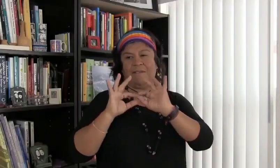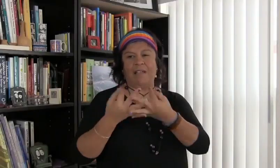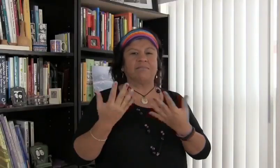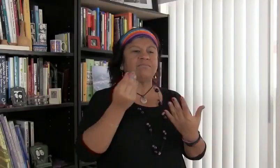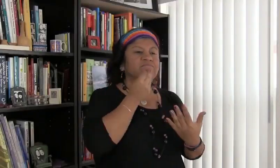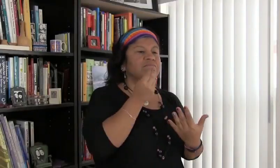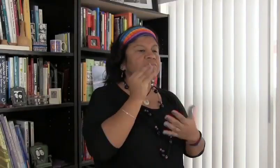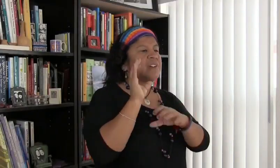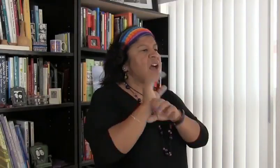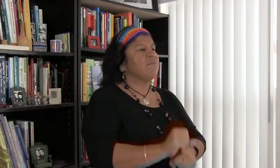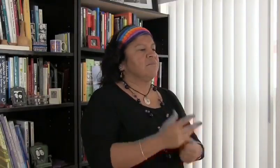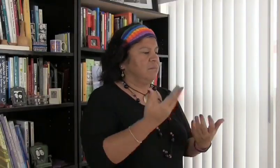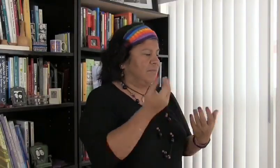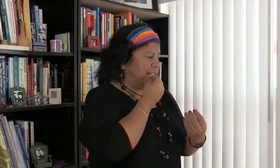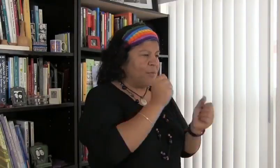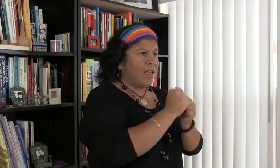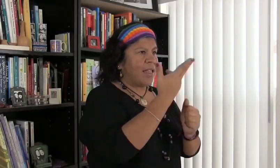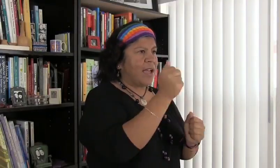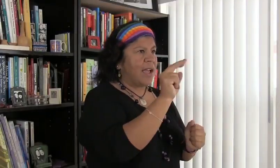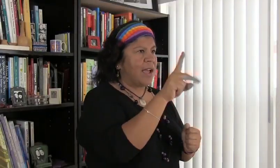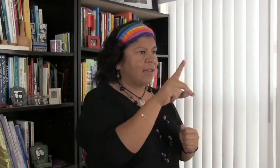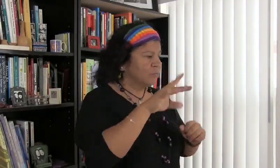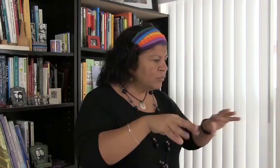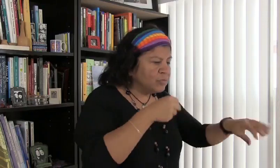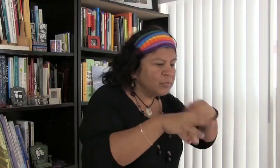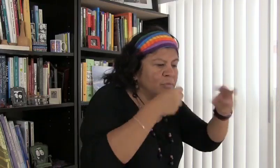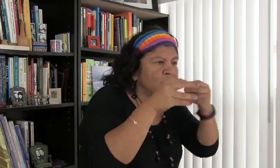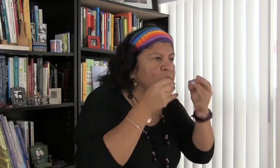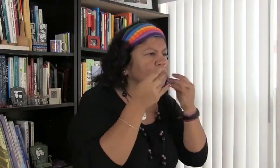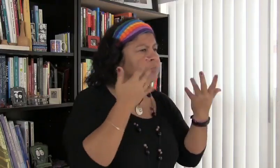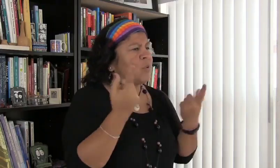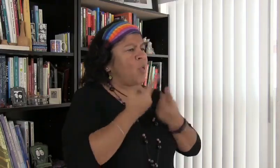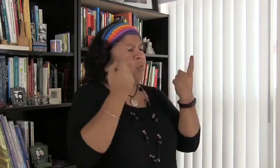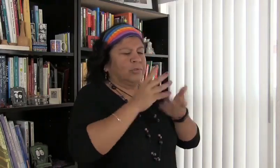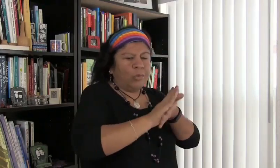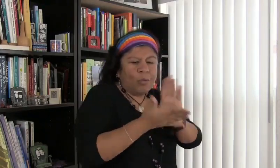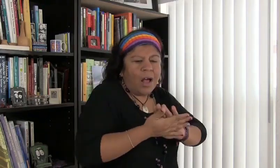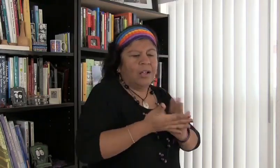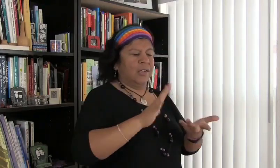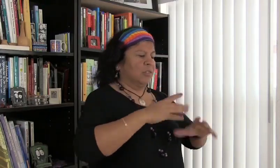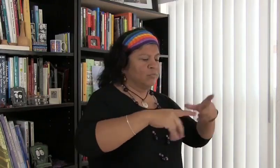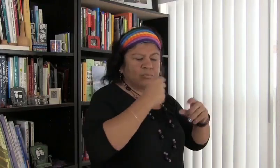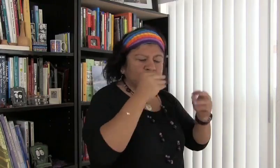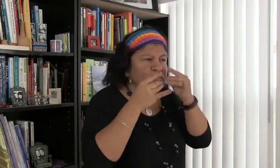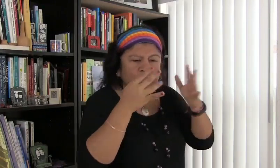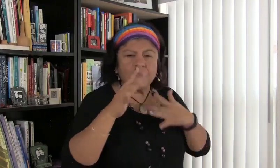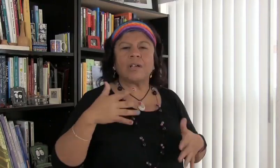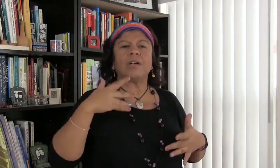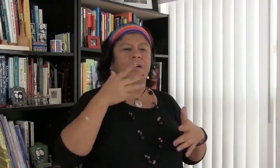Carolyn: I grew up eating with my hands. We would just grab a tortilla and use it to pick up the food.